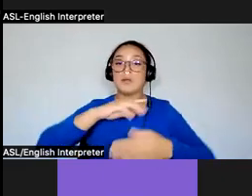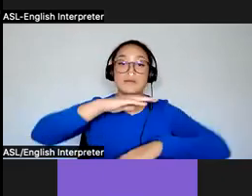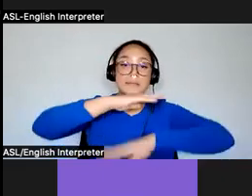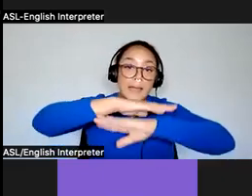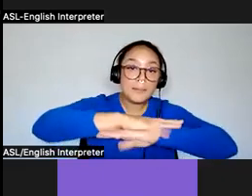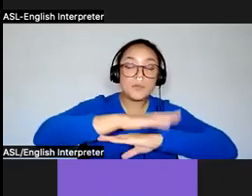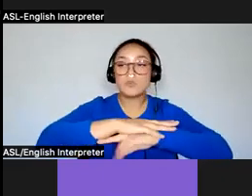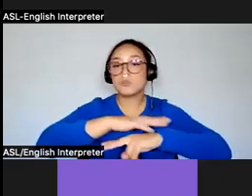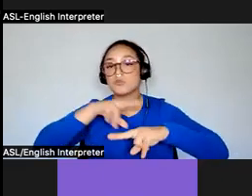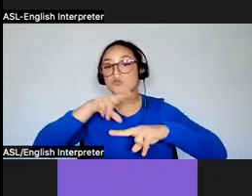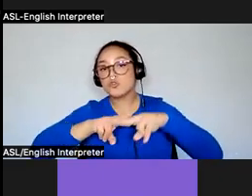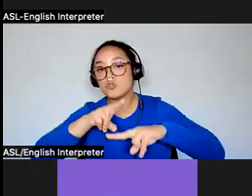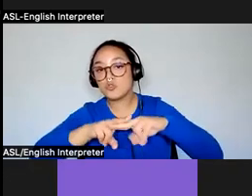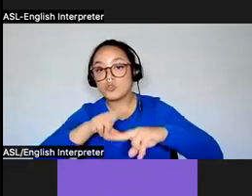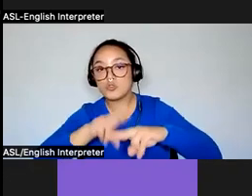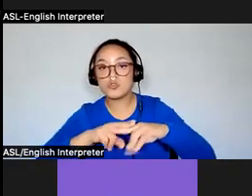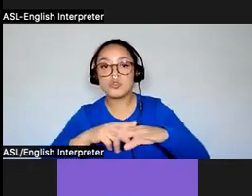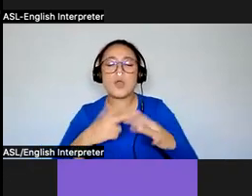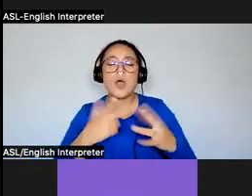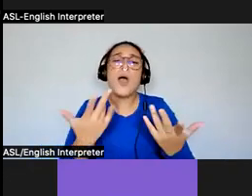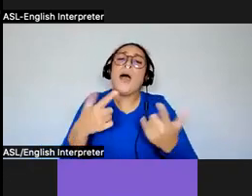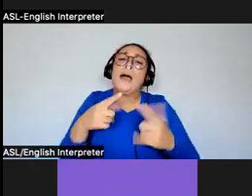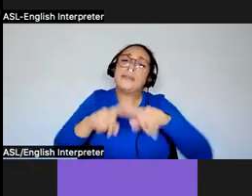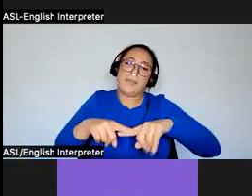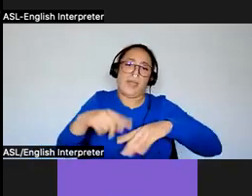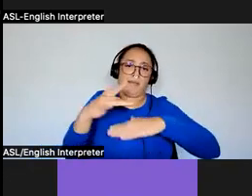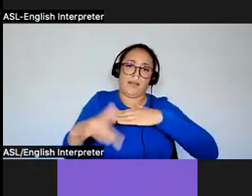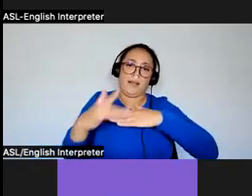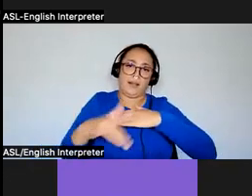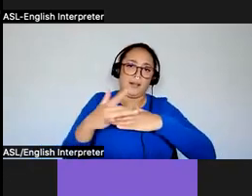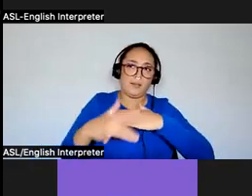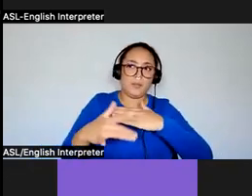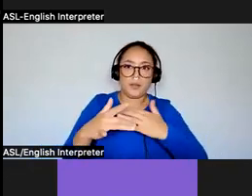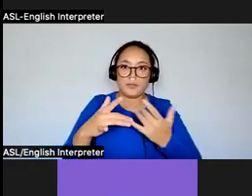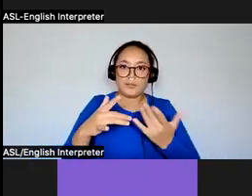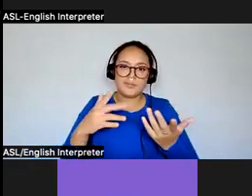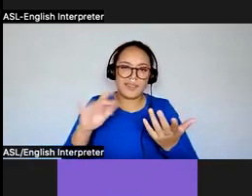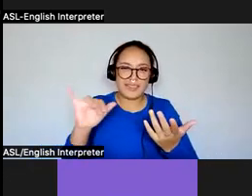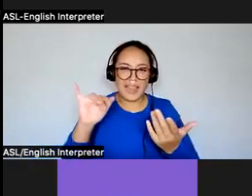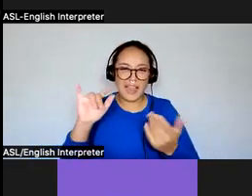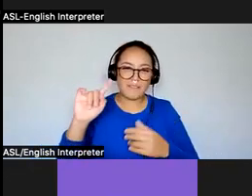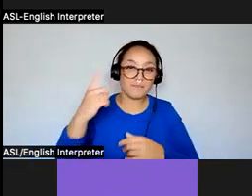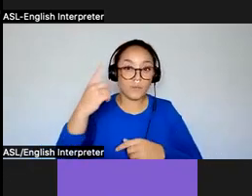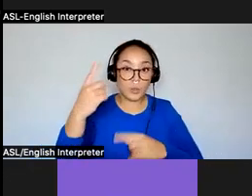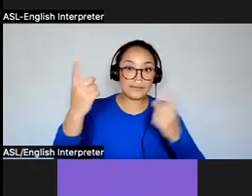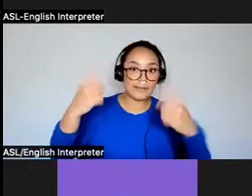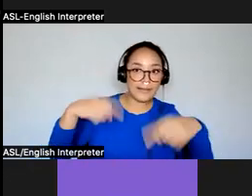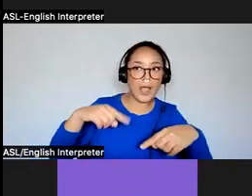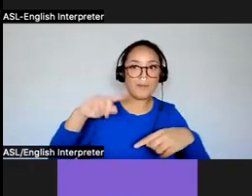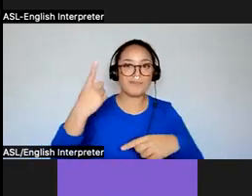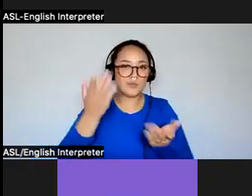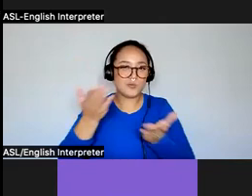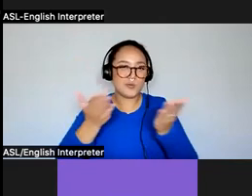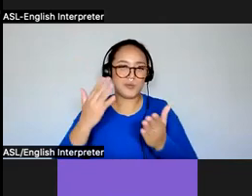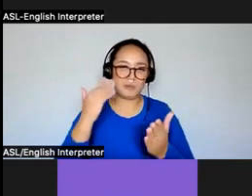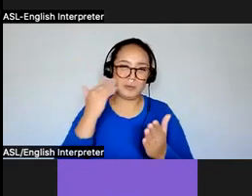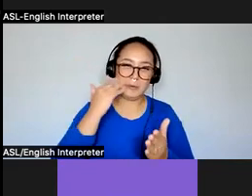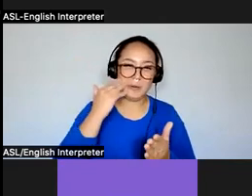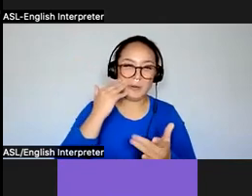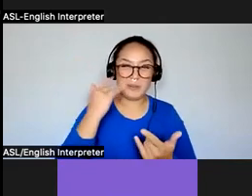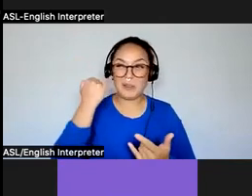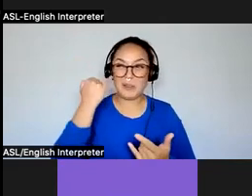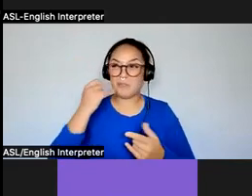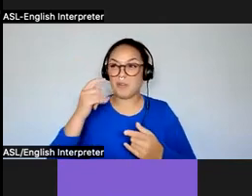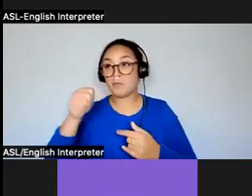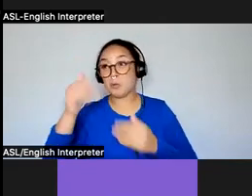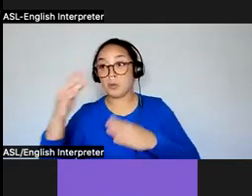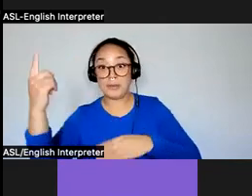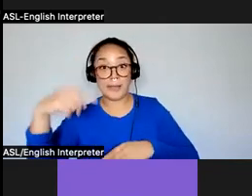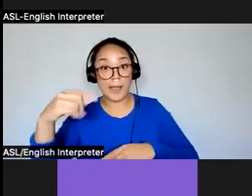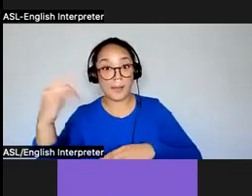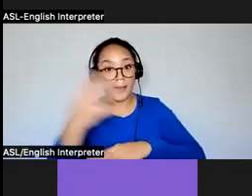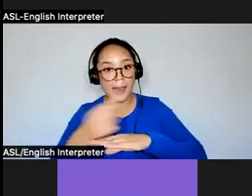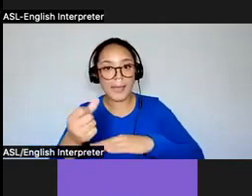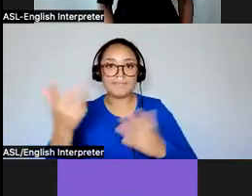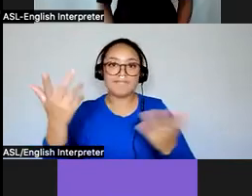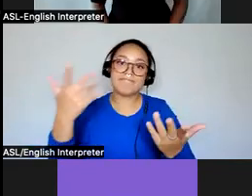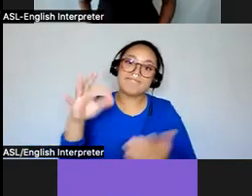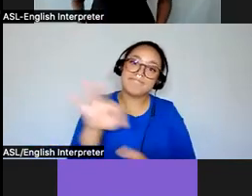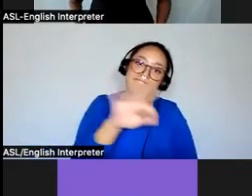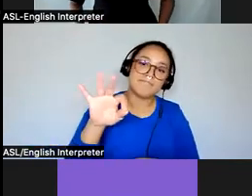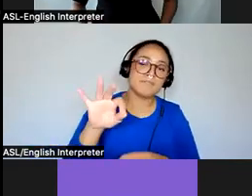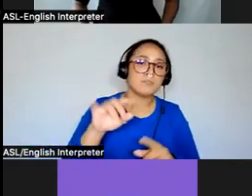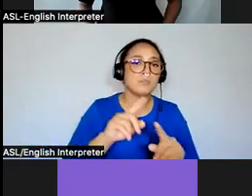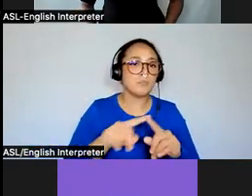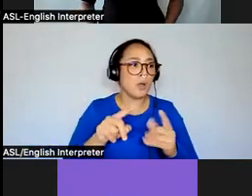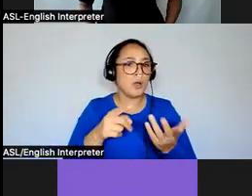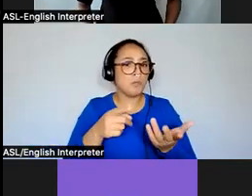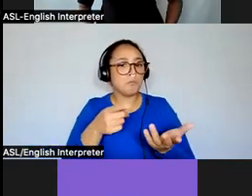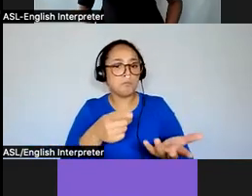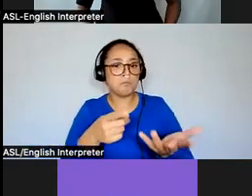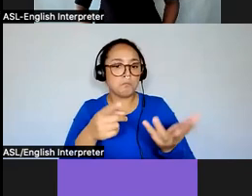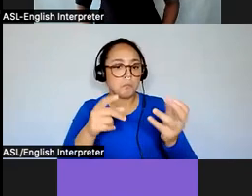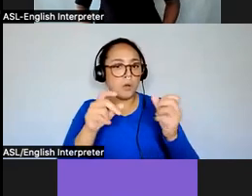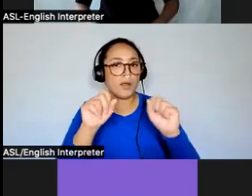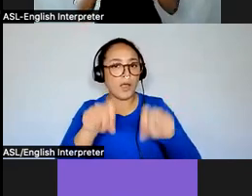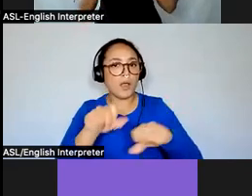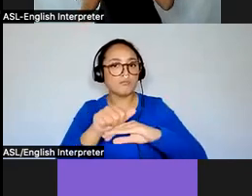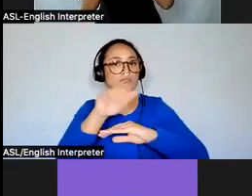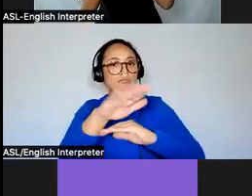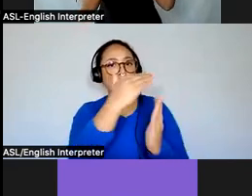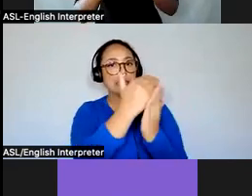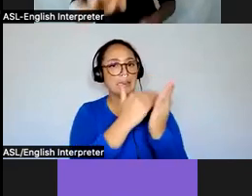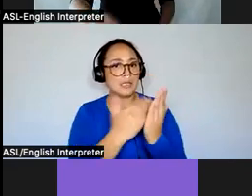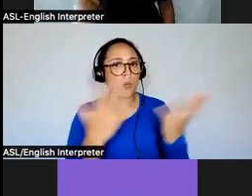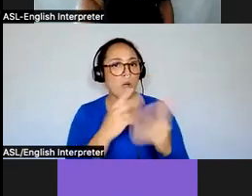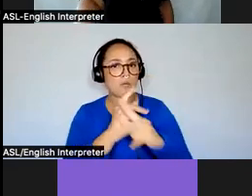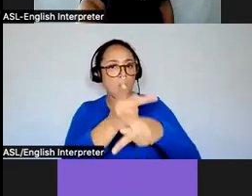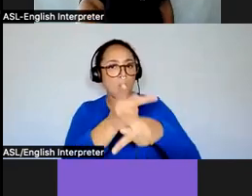and subject to availability depending on you know, who comes to us first come first serve.